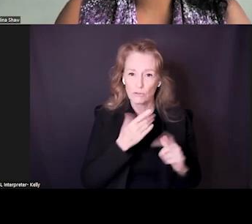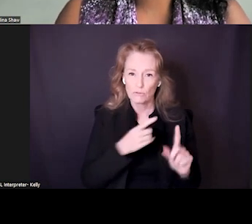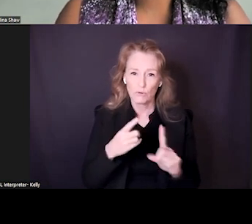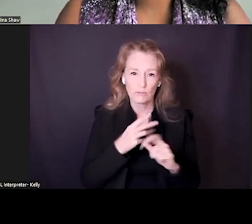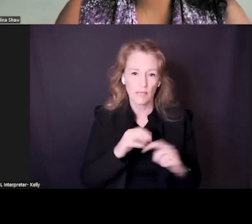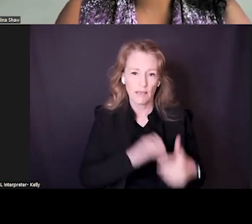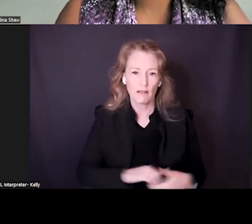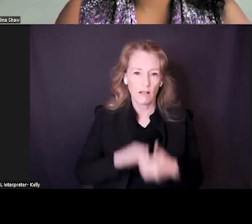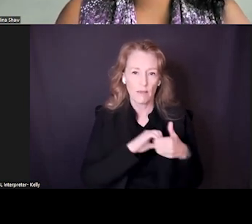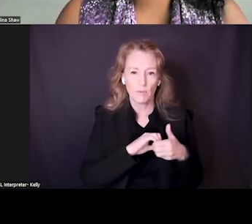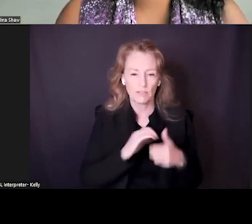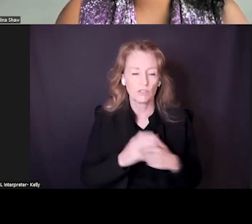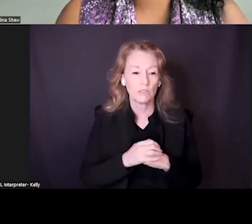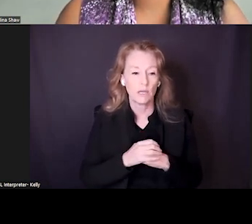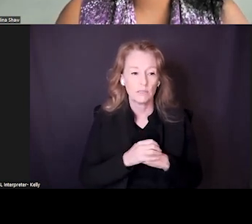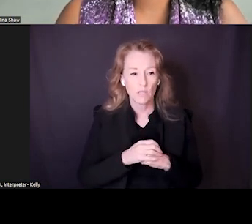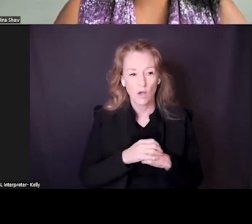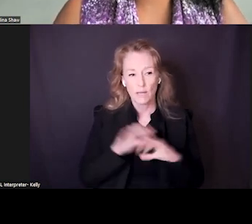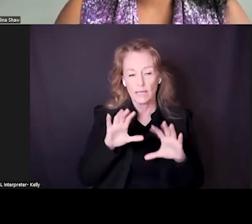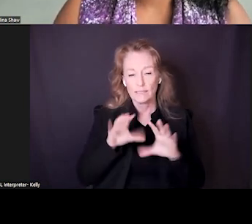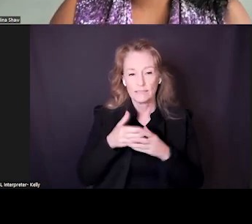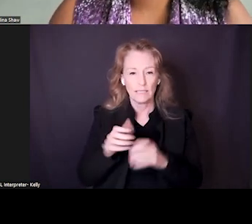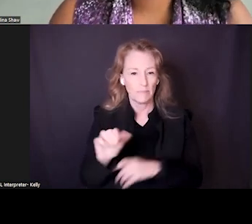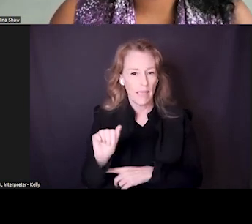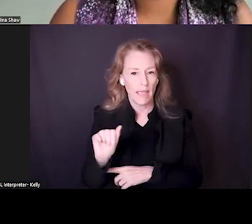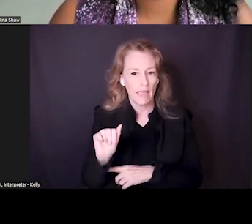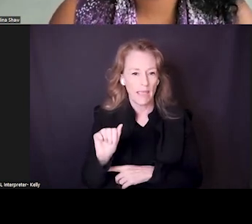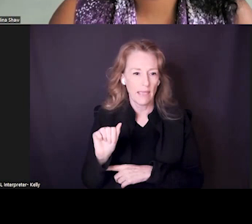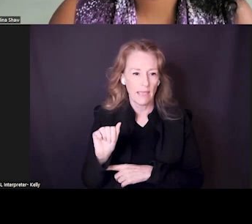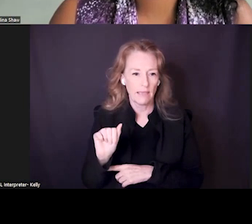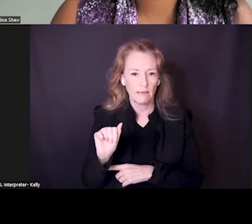SO THIS TEAM HERE -- WE LEFT IT VAGUE -- THEY WANTED TO EXPAND